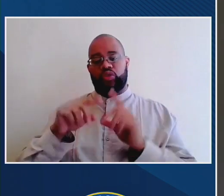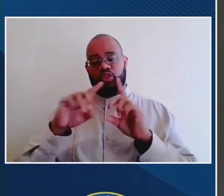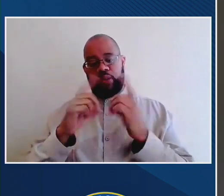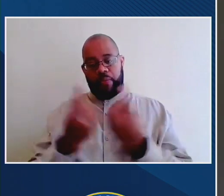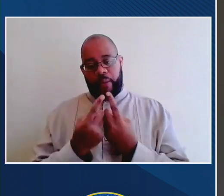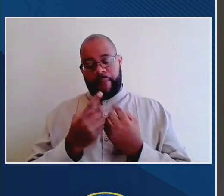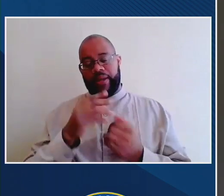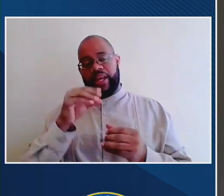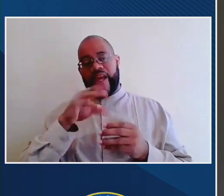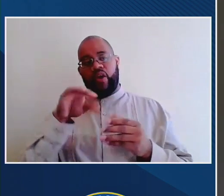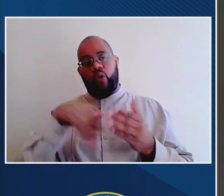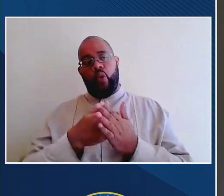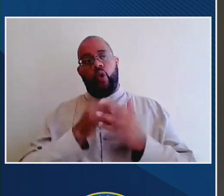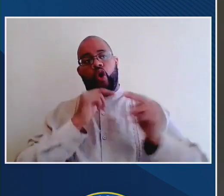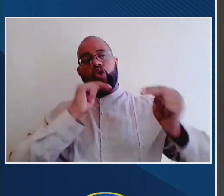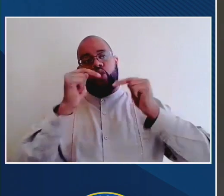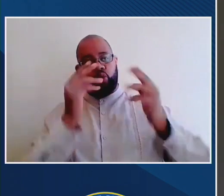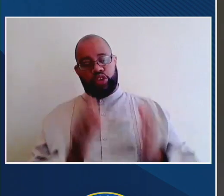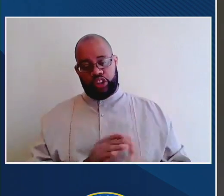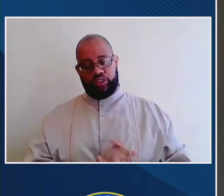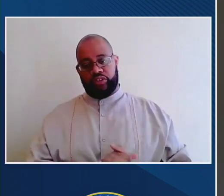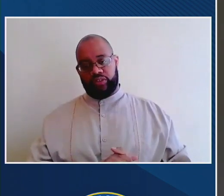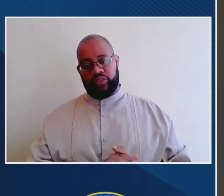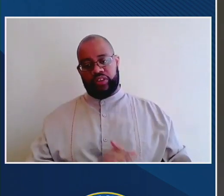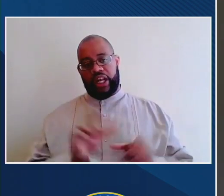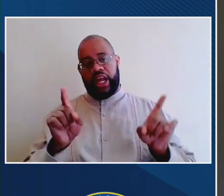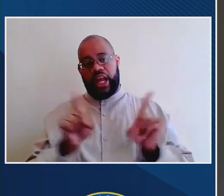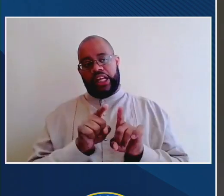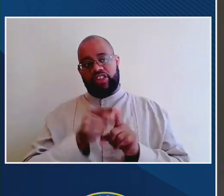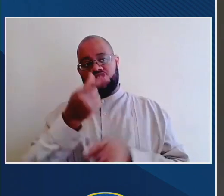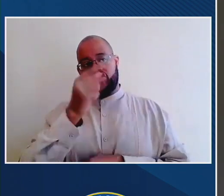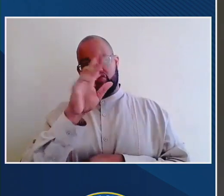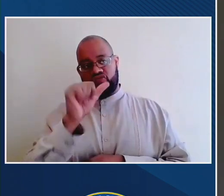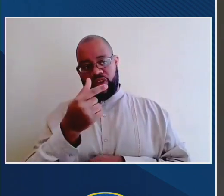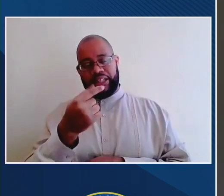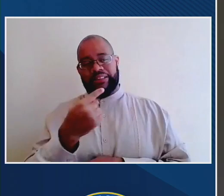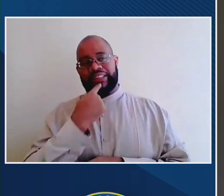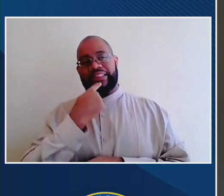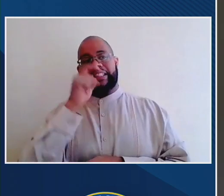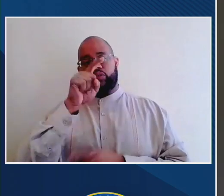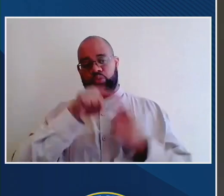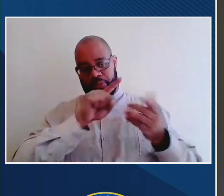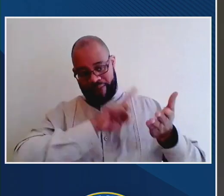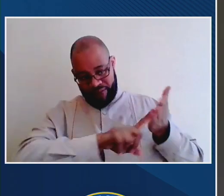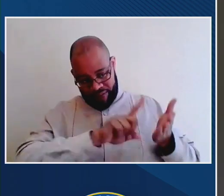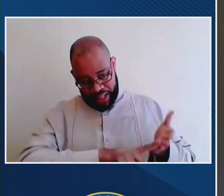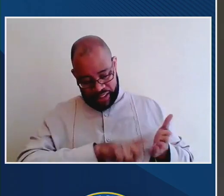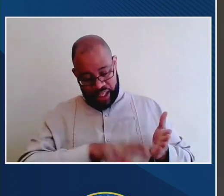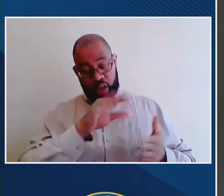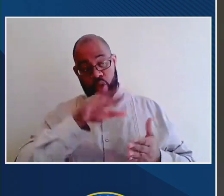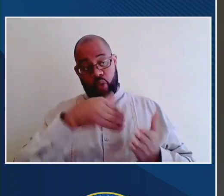negotiators. As Greg indicated, they need to be vetted. And you all are entitled to